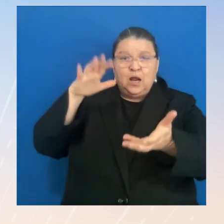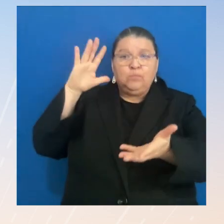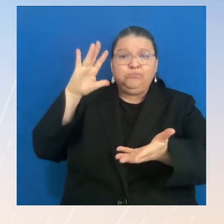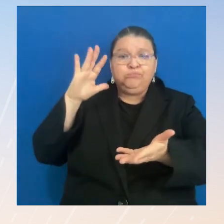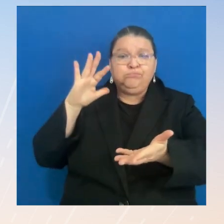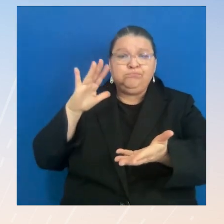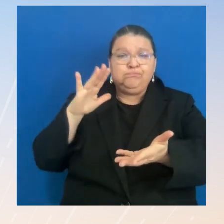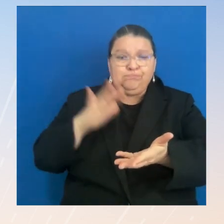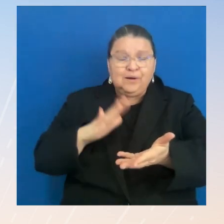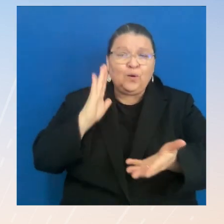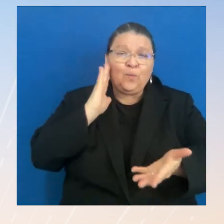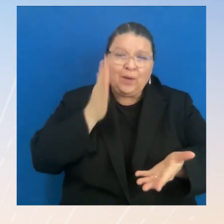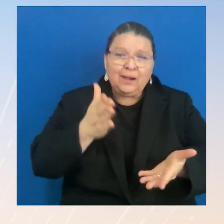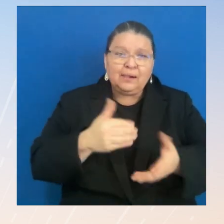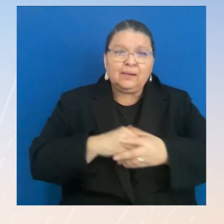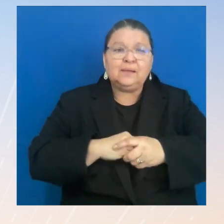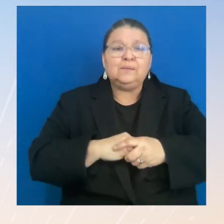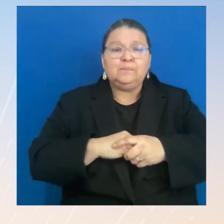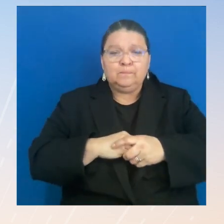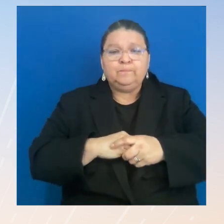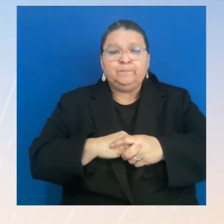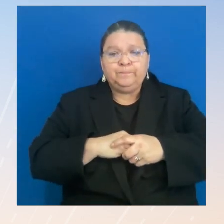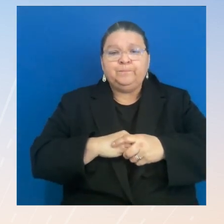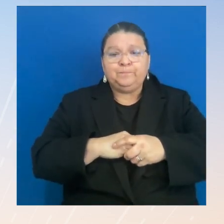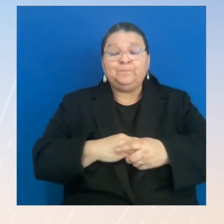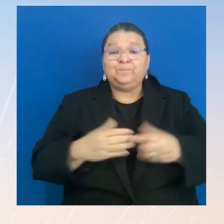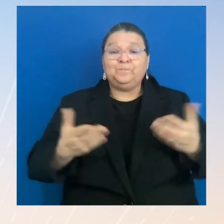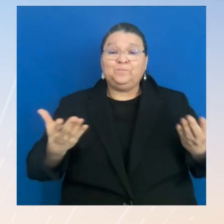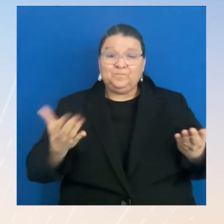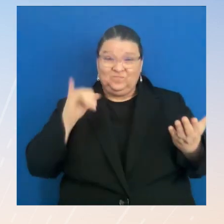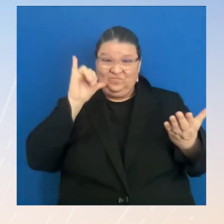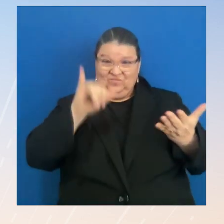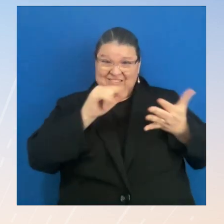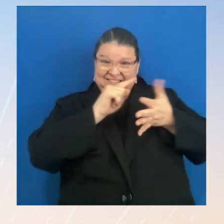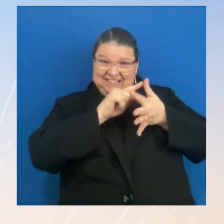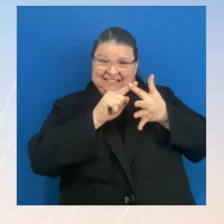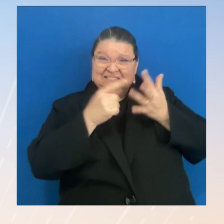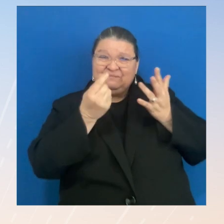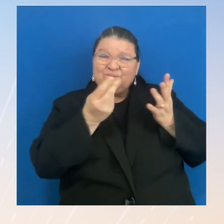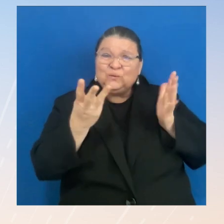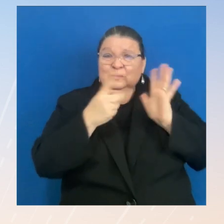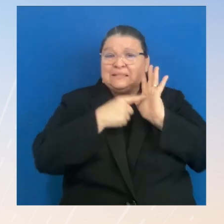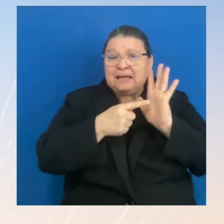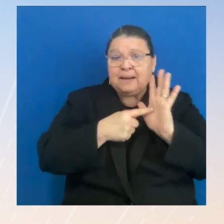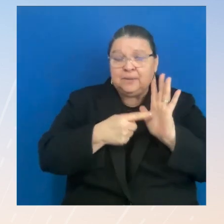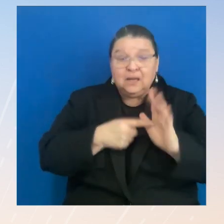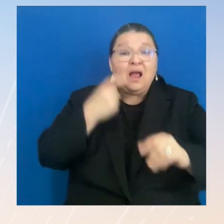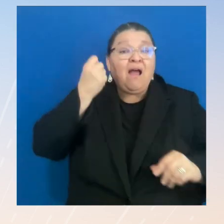Just to give you a few examples: In January, we notified Congress that responding to the unprecedented surge in cases